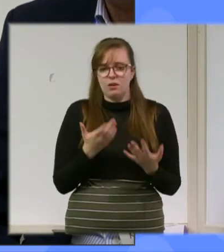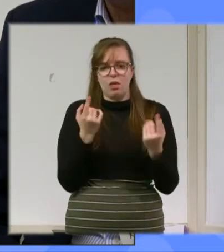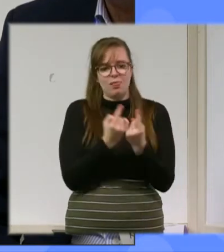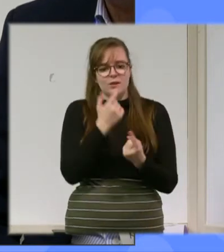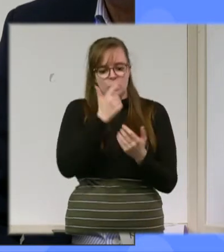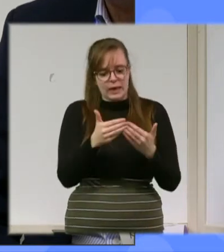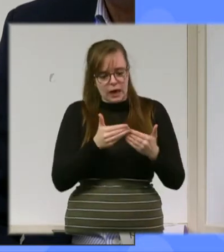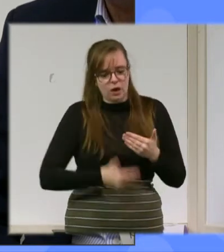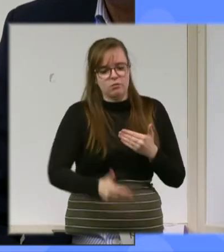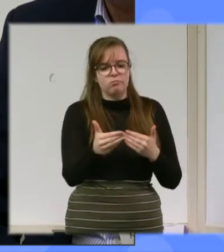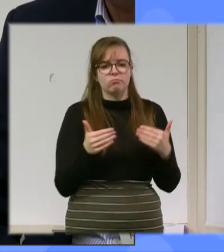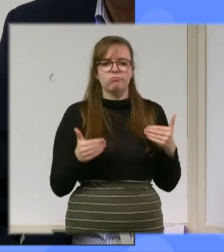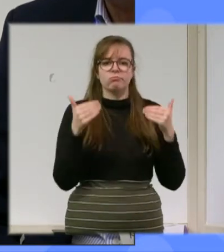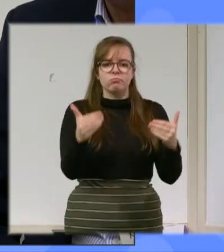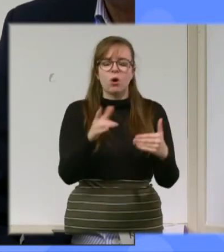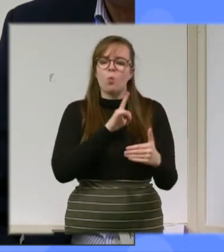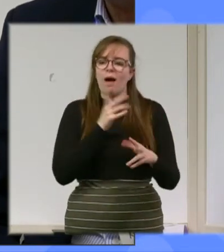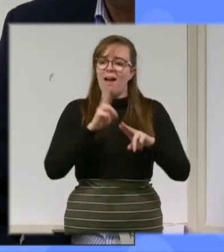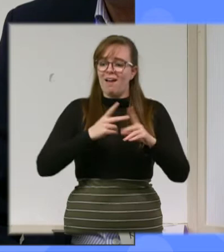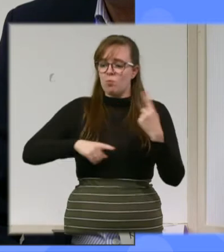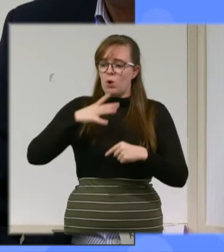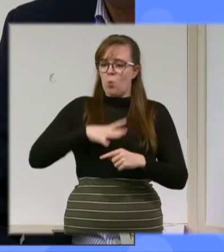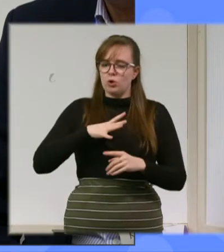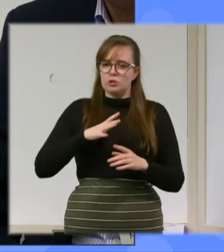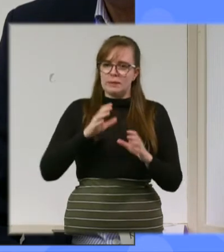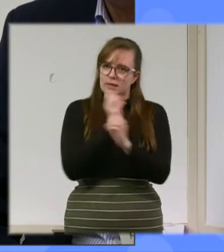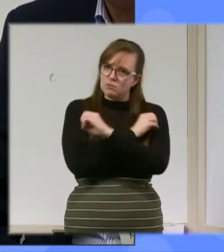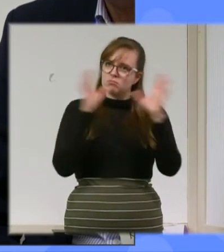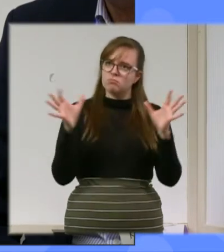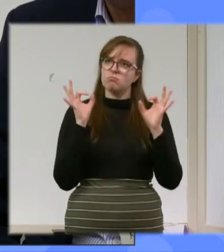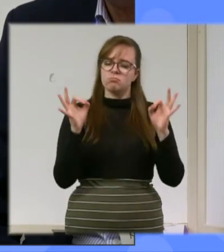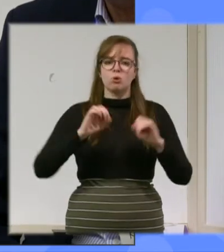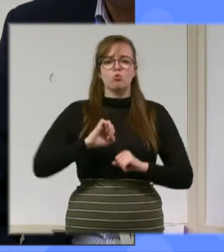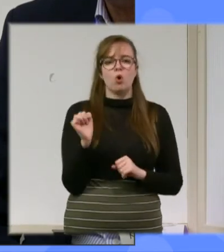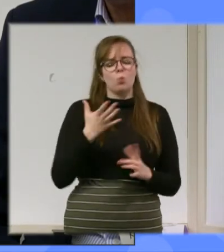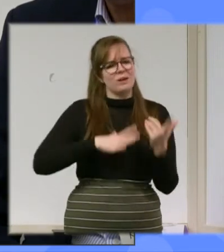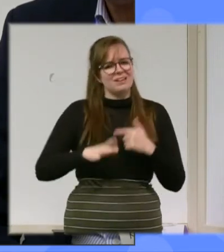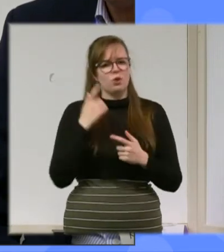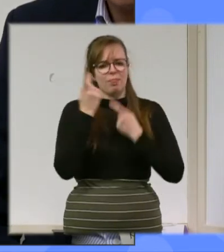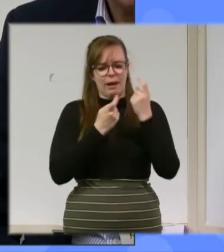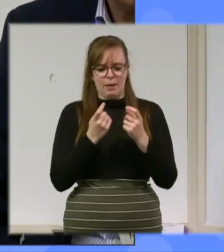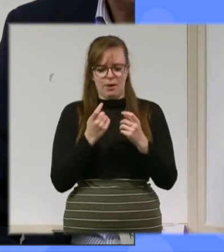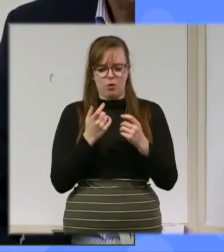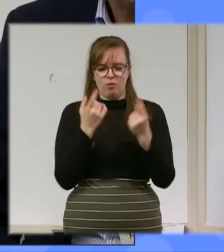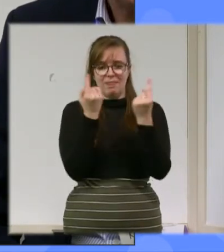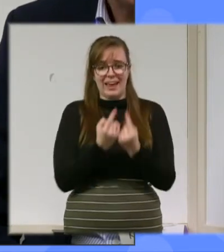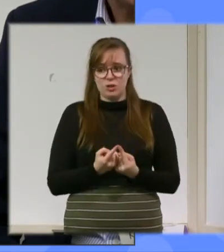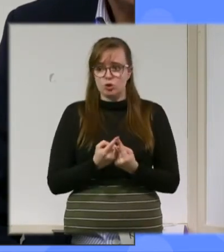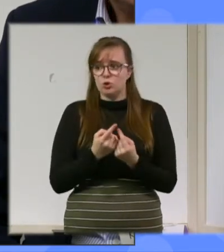forward because you know if we want to be an aspirational Scotland we need to be addressing the issues that matter to the people who actually live here thank